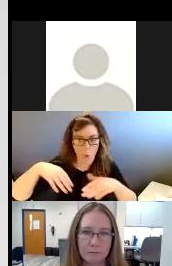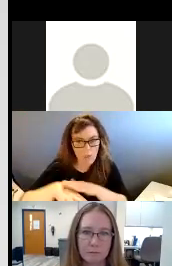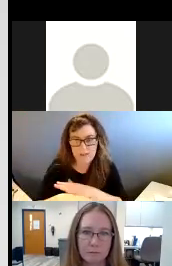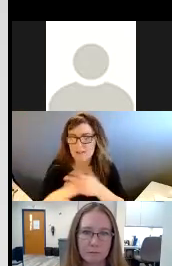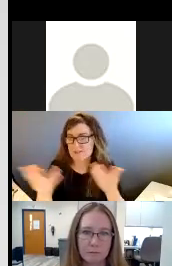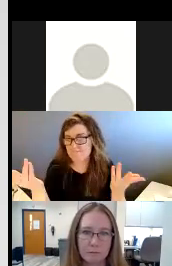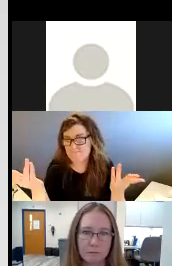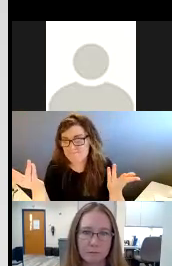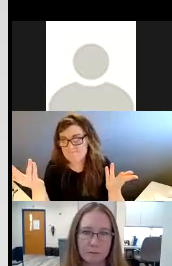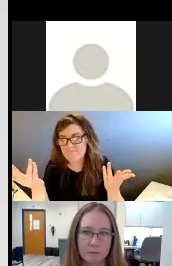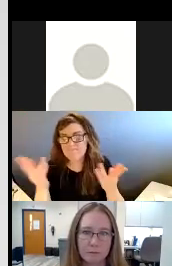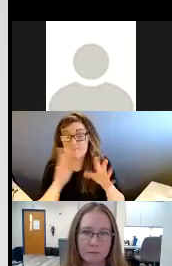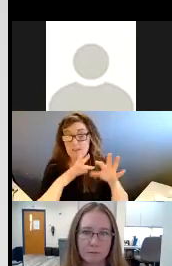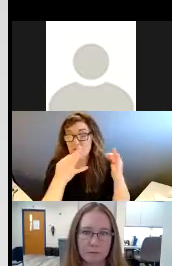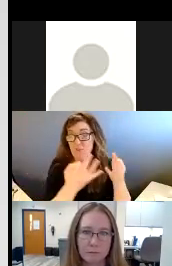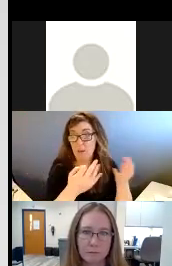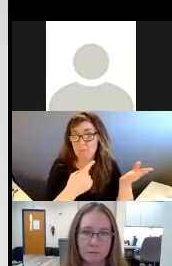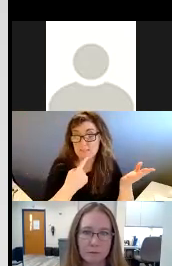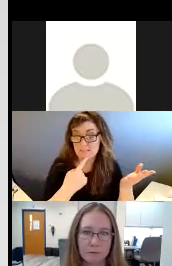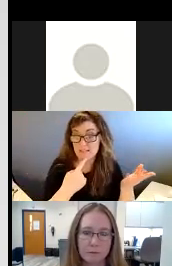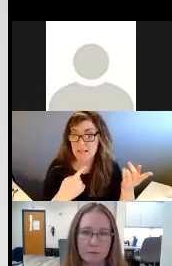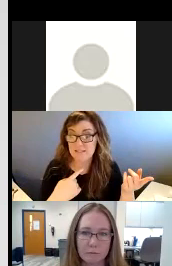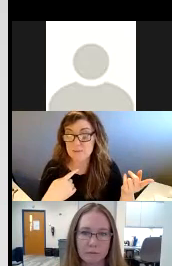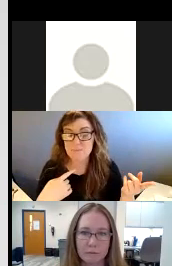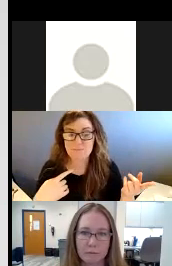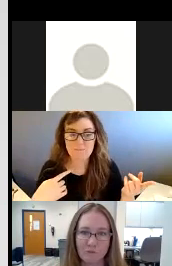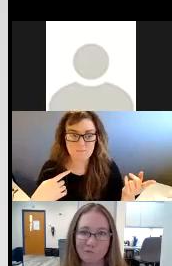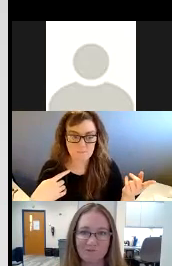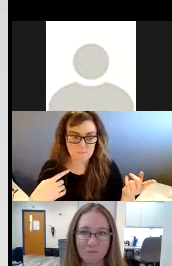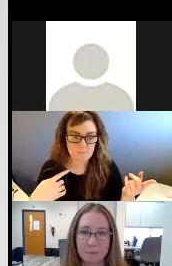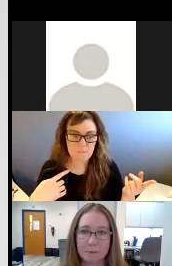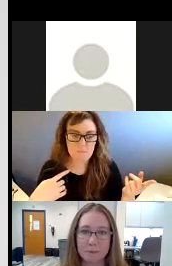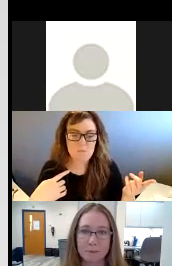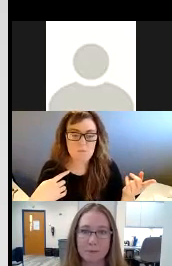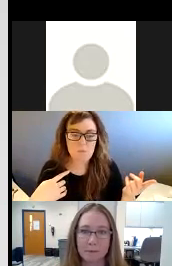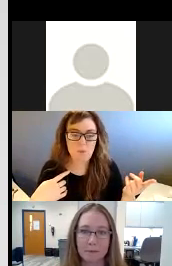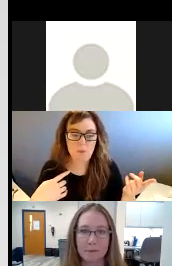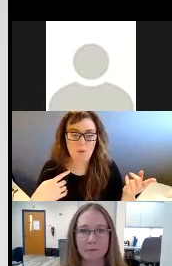WHAT'S NOT PICTURED HERE IS THEY HAD ADAPTIVE UNITS